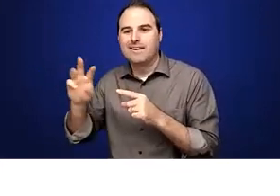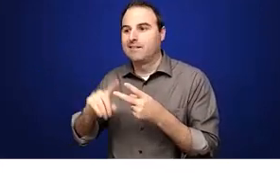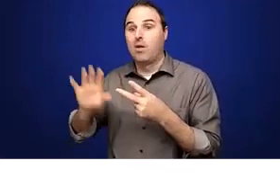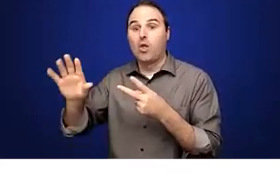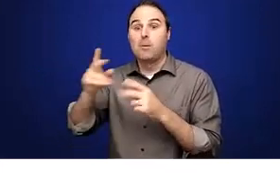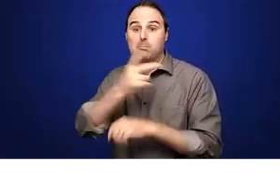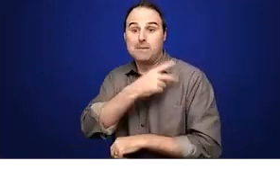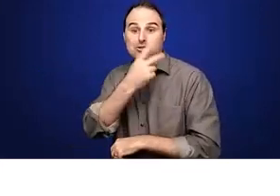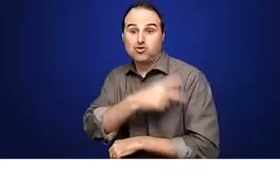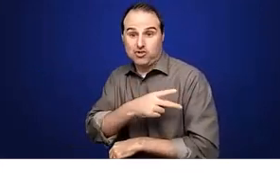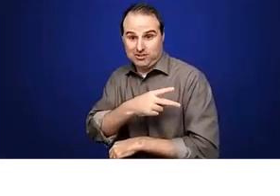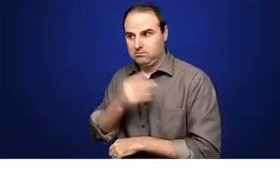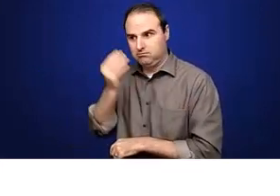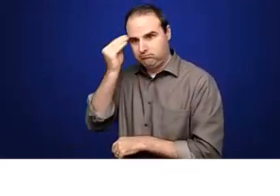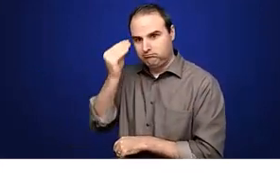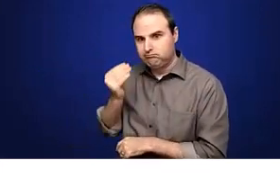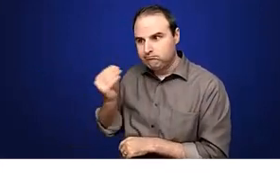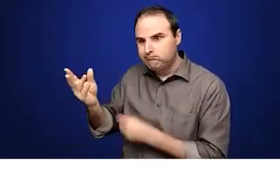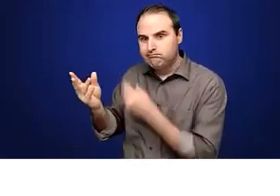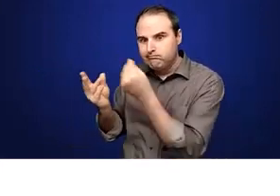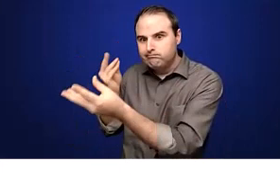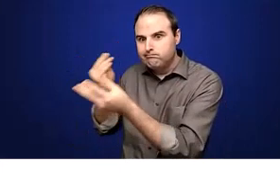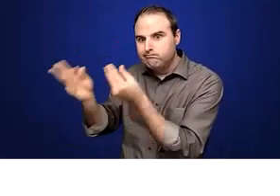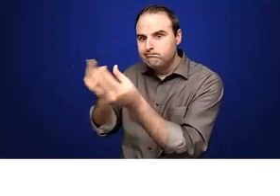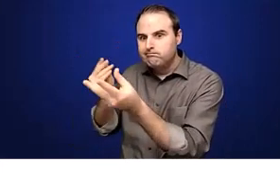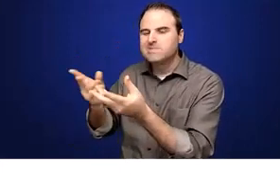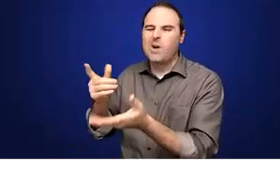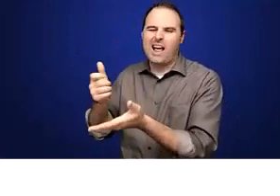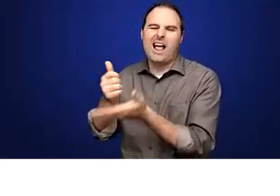so they have been instrumental in the tool dissemination as well.